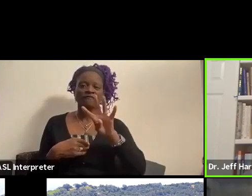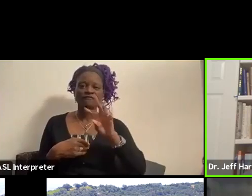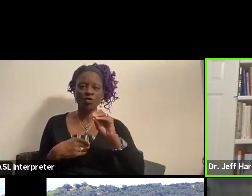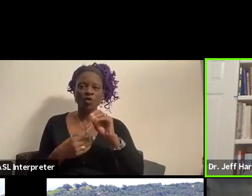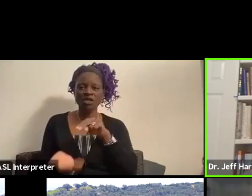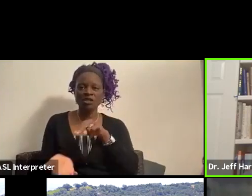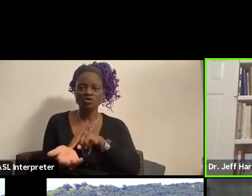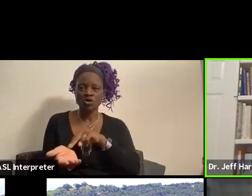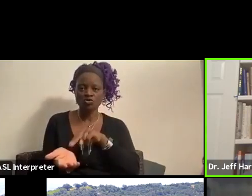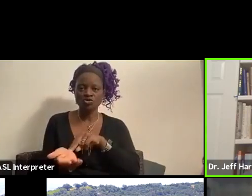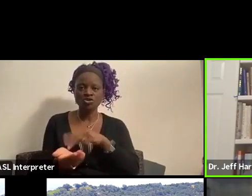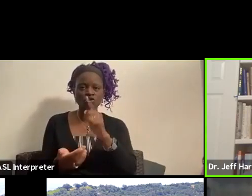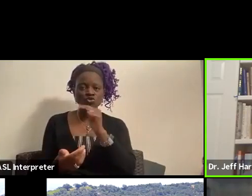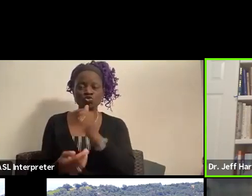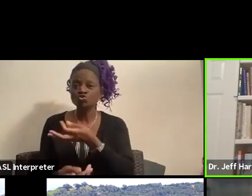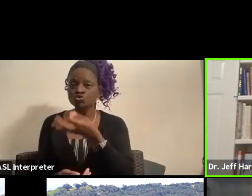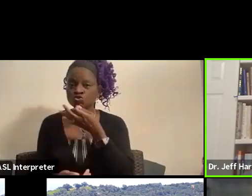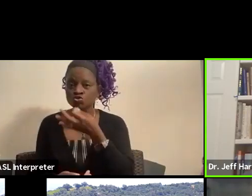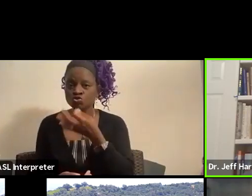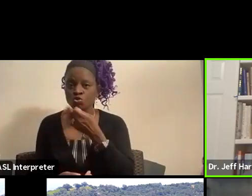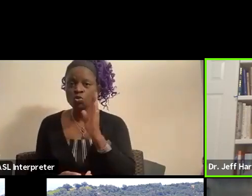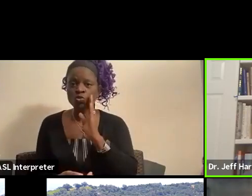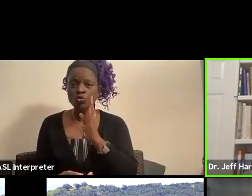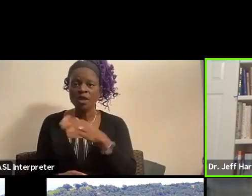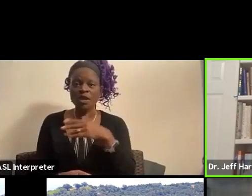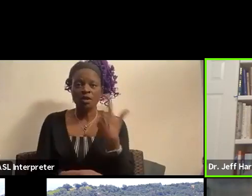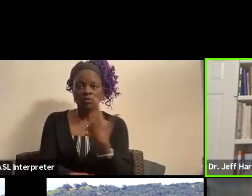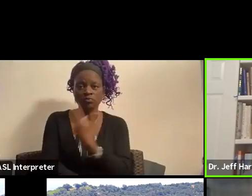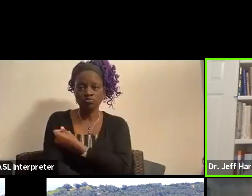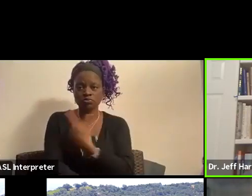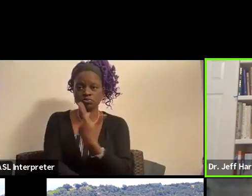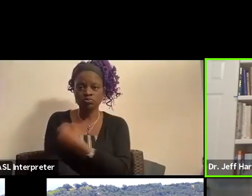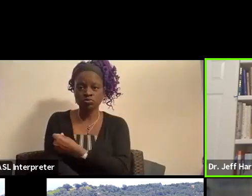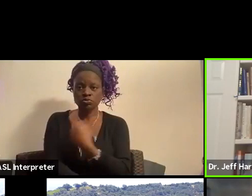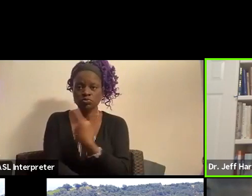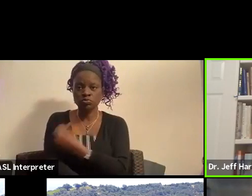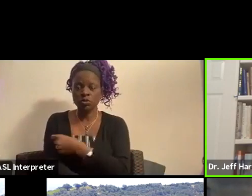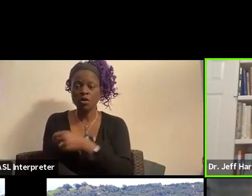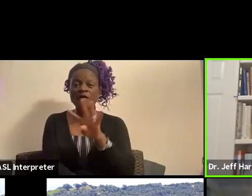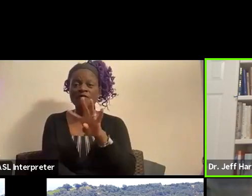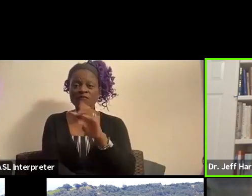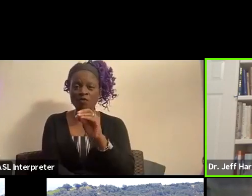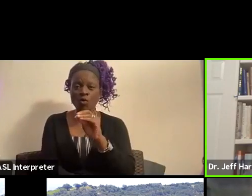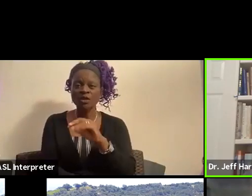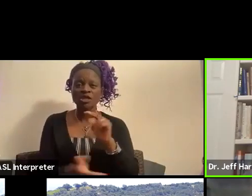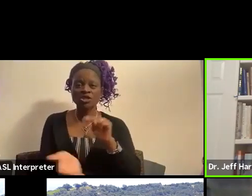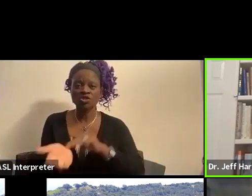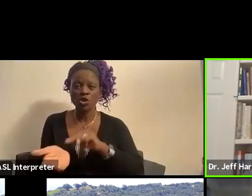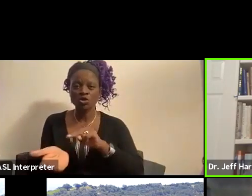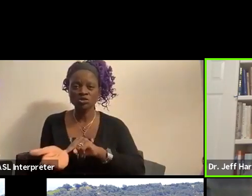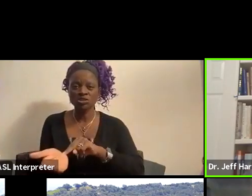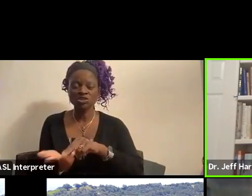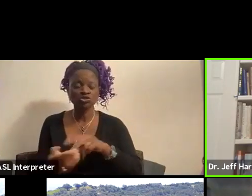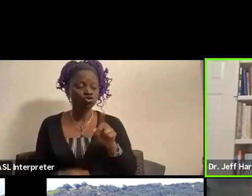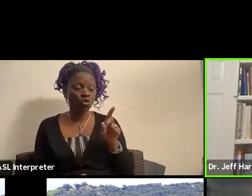will be vaccinated this week through Kaiser. That's happening as we speak. So they'll be ready to come and give